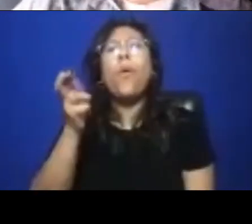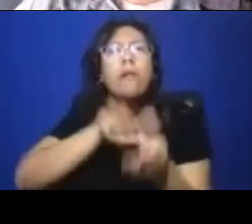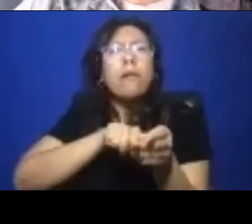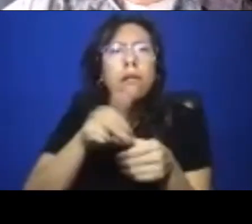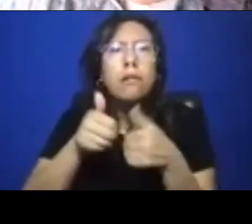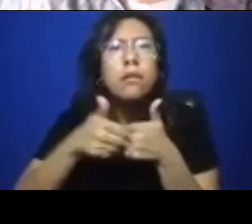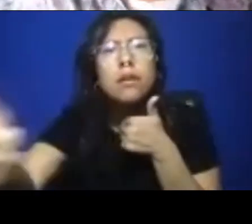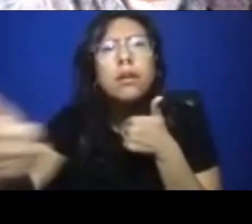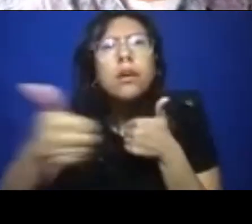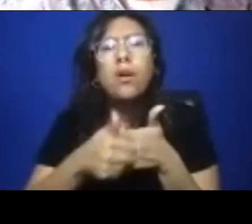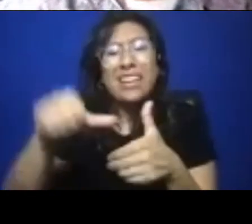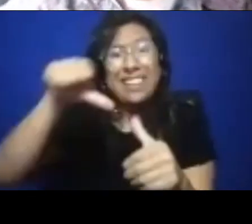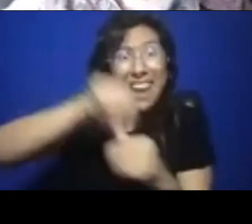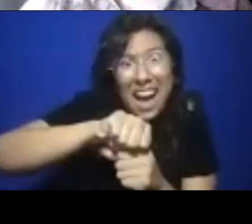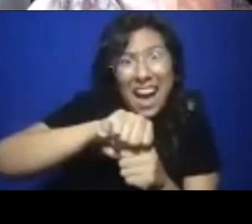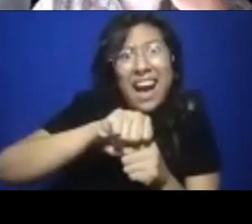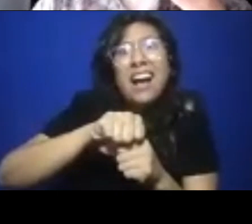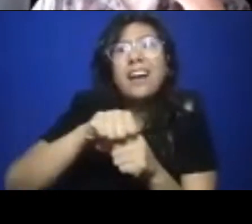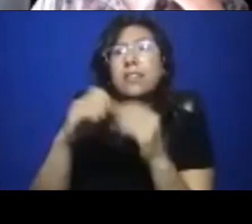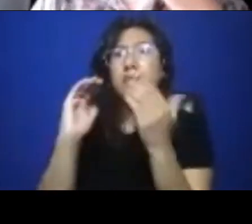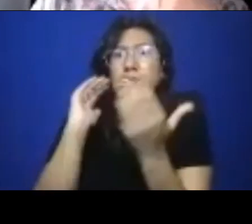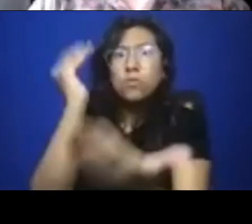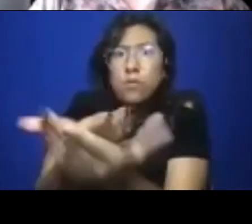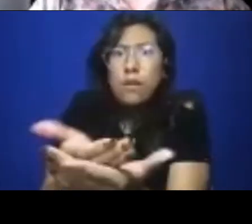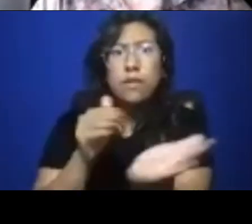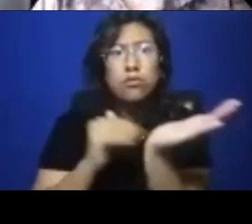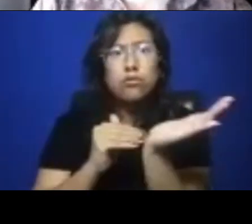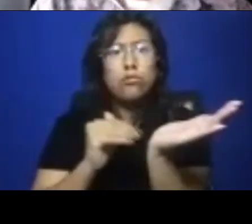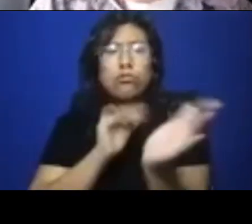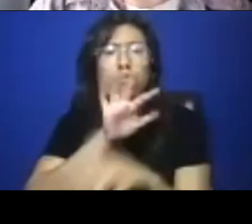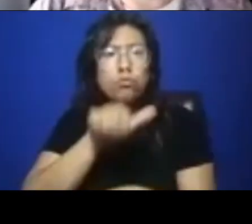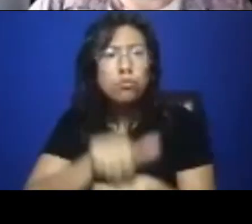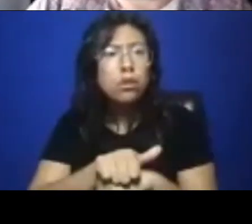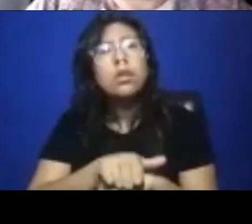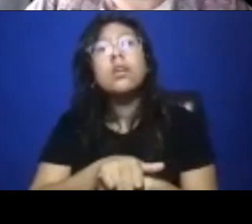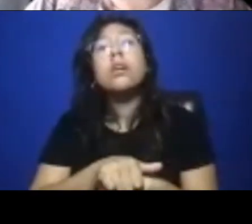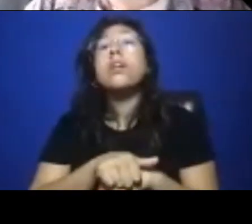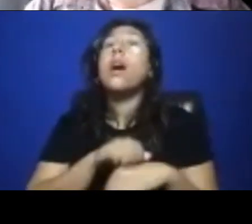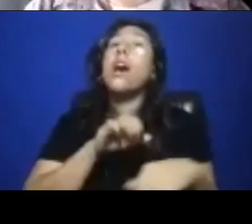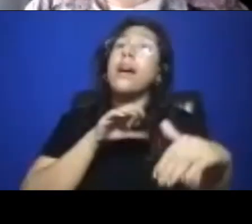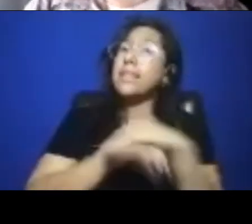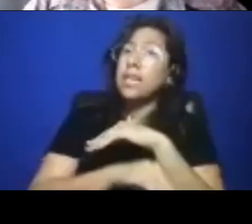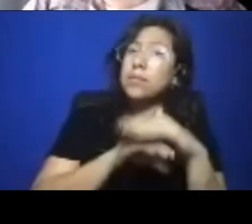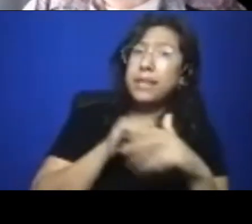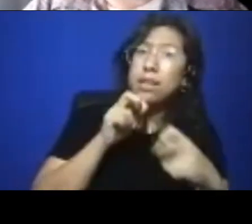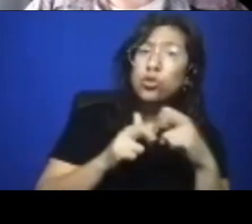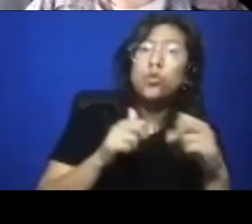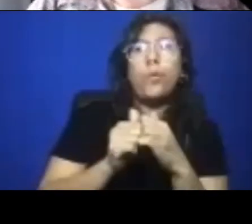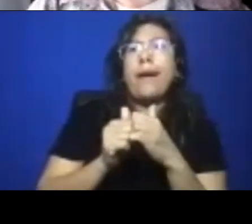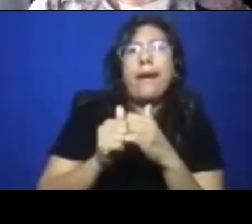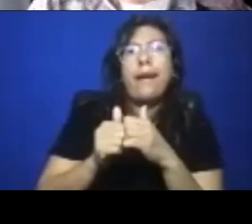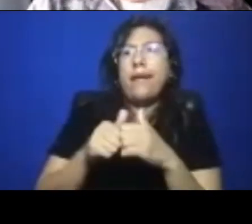to get them to their provider's office. They might have accessibility issues on public transportation.